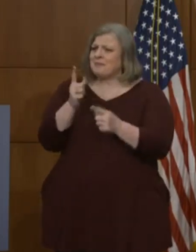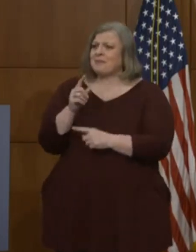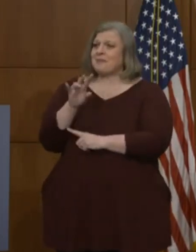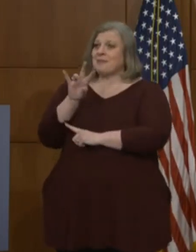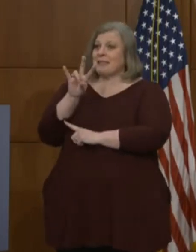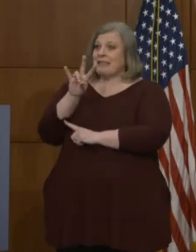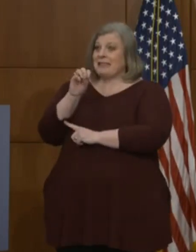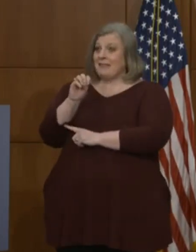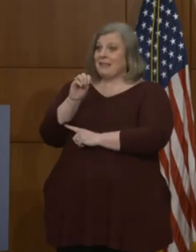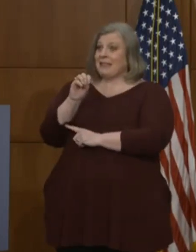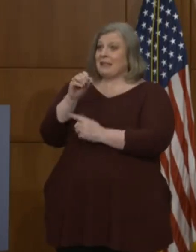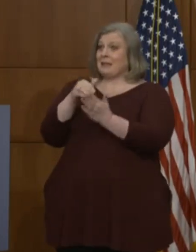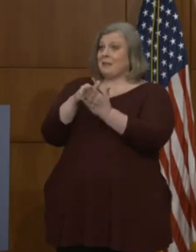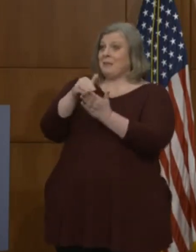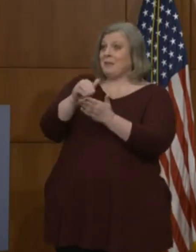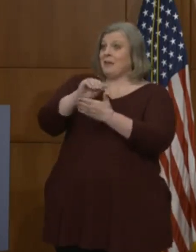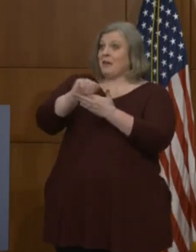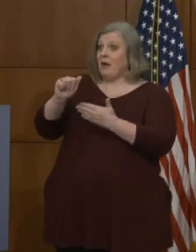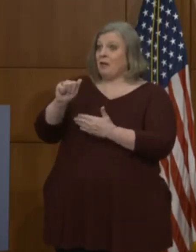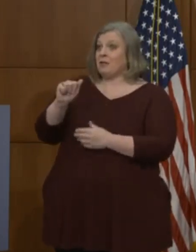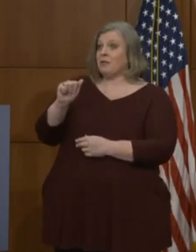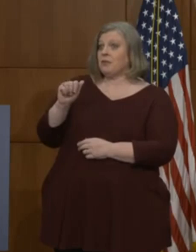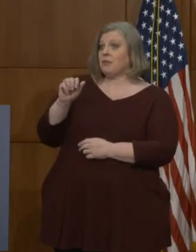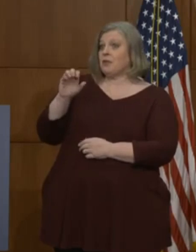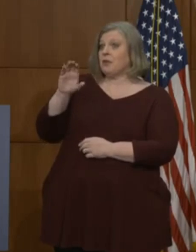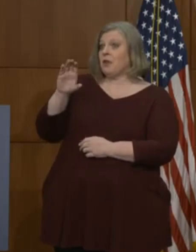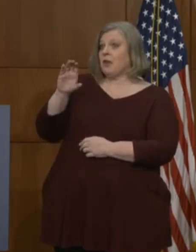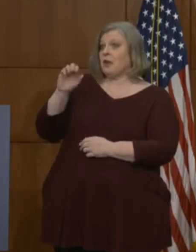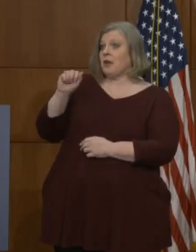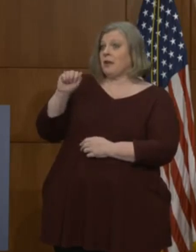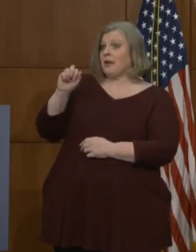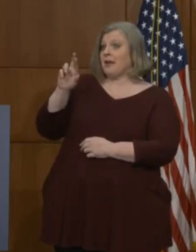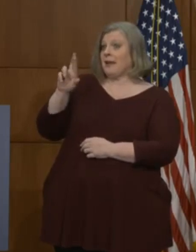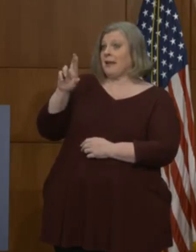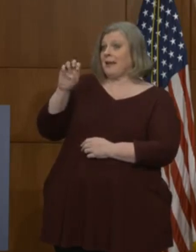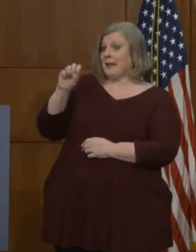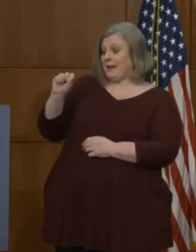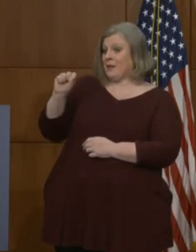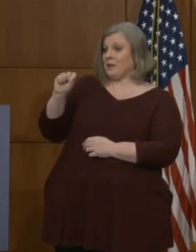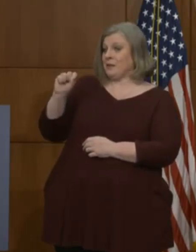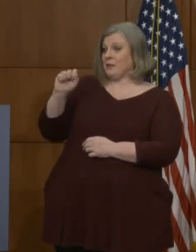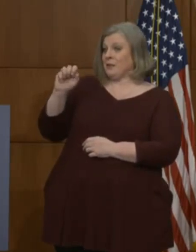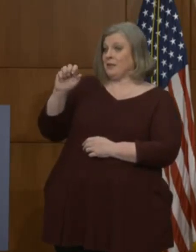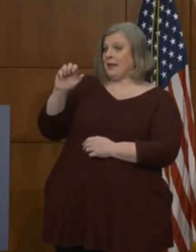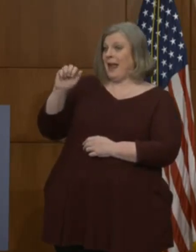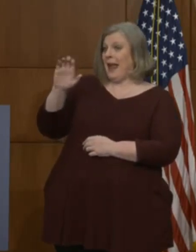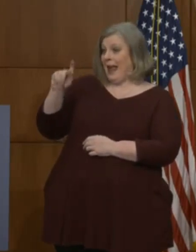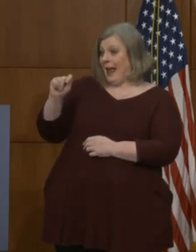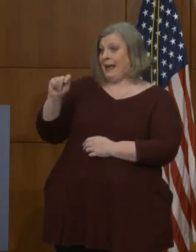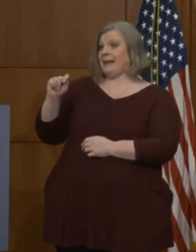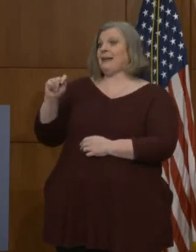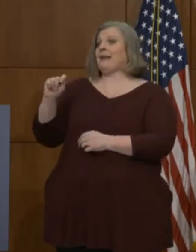TODAY I’M PLEASED TO ANNOUNCE THAT SEVENTY MILLION DOLLARS THAT SEVENTY MILLION DOLLARS FROM THE CARES ACT WILL GO TO FROM THE CARES ACT WILL GO TO SUPPORT THESE ESSENTIAL WORKERS